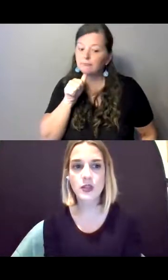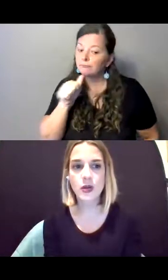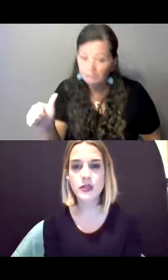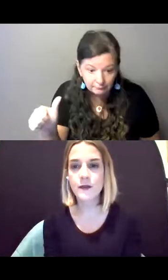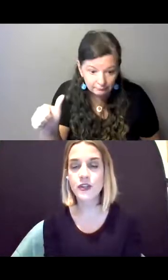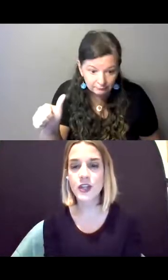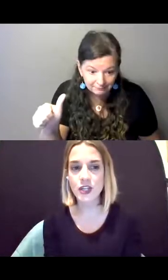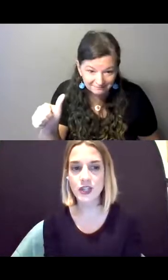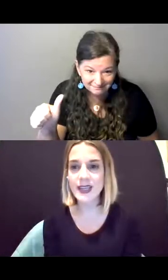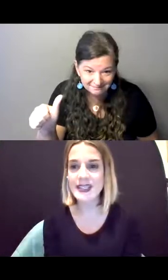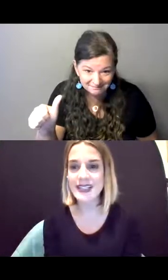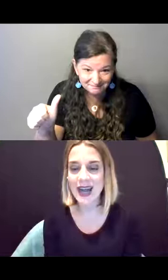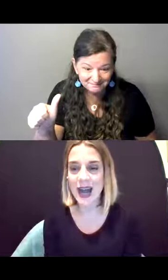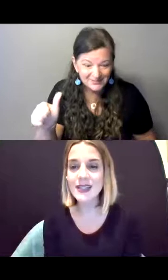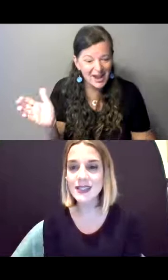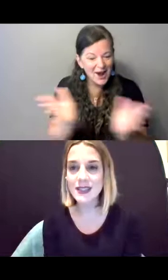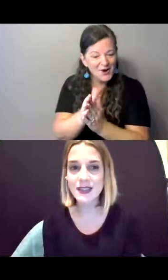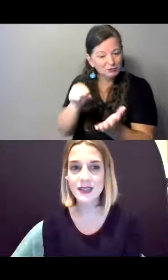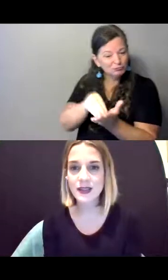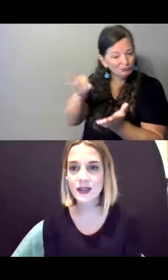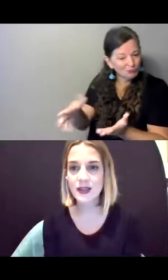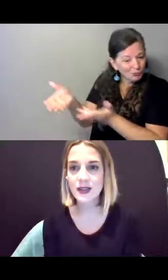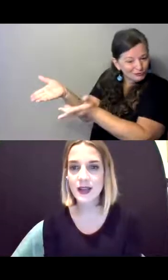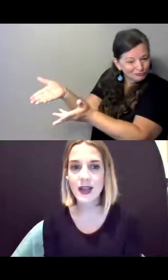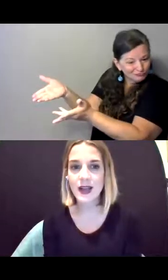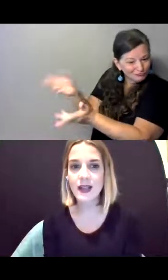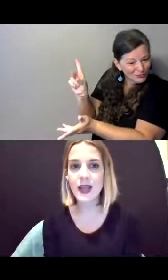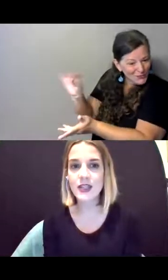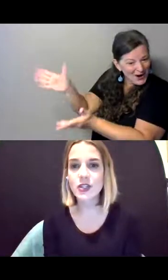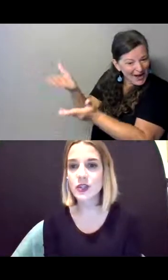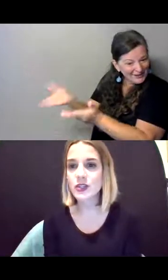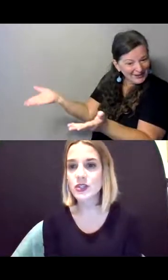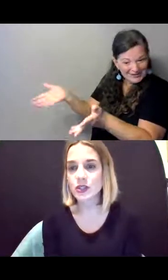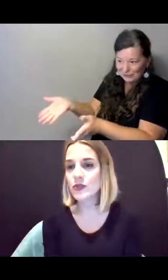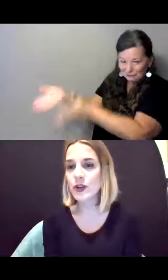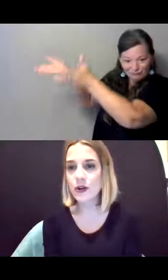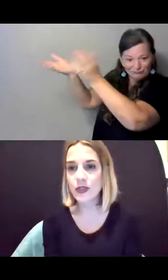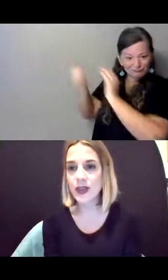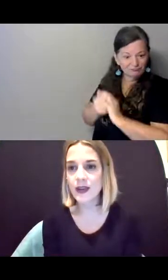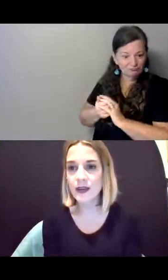So, differentiation is not letting students do their own thing